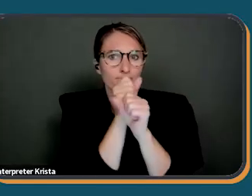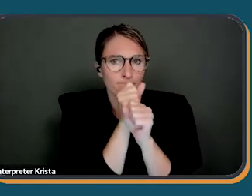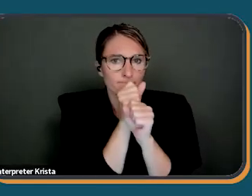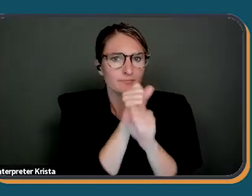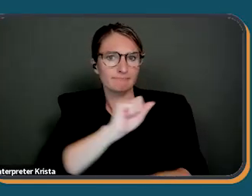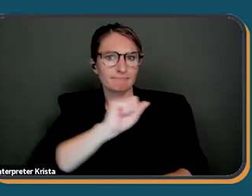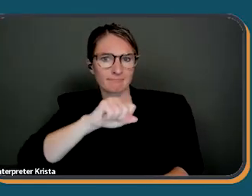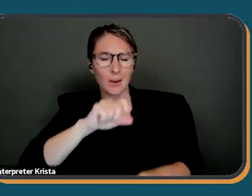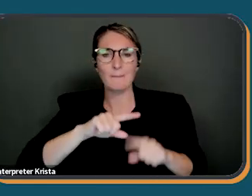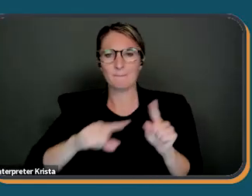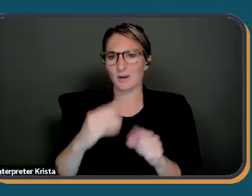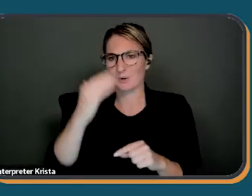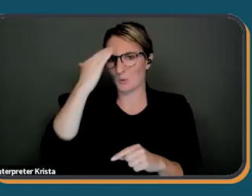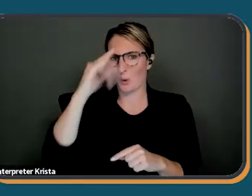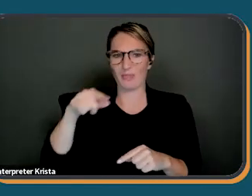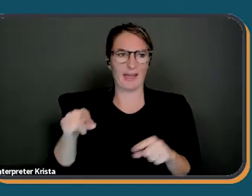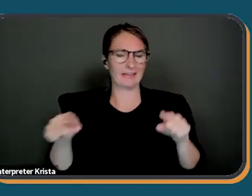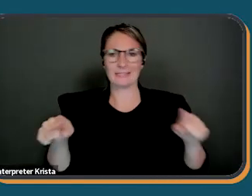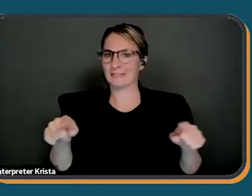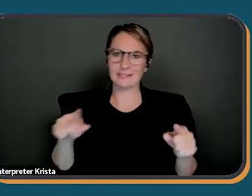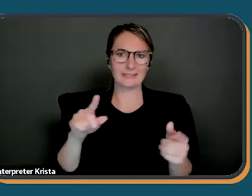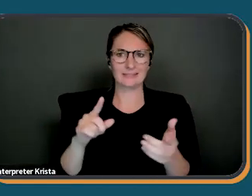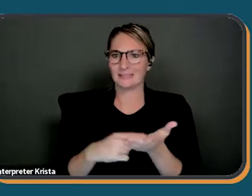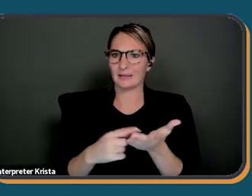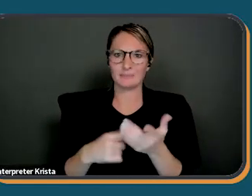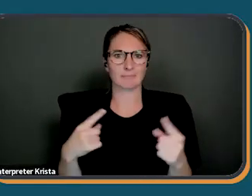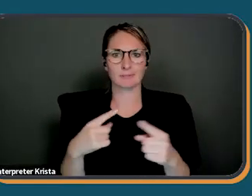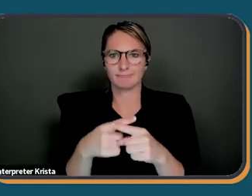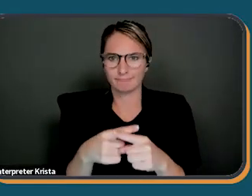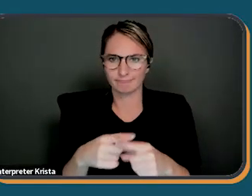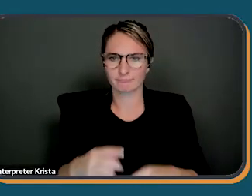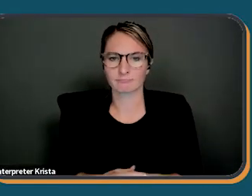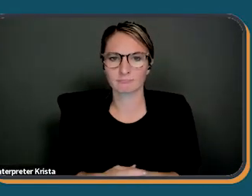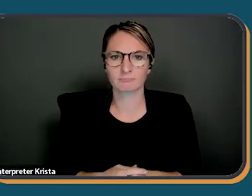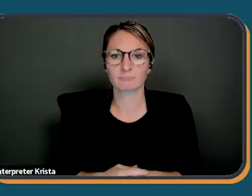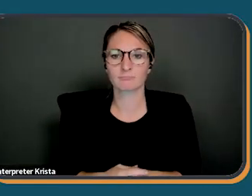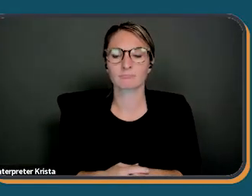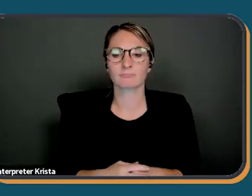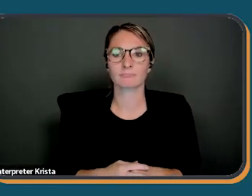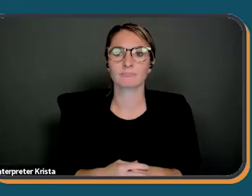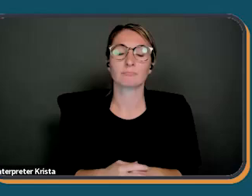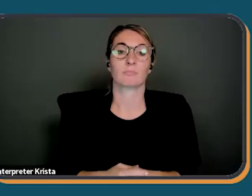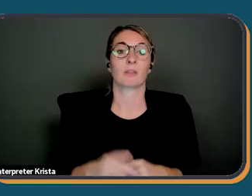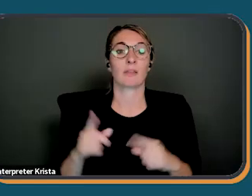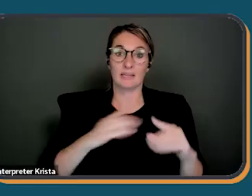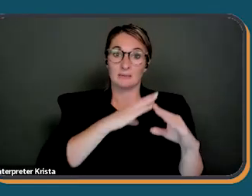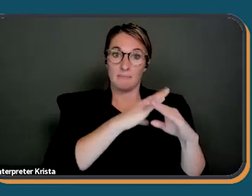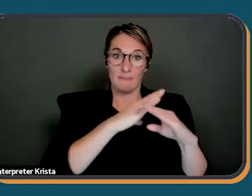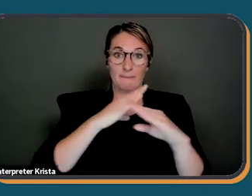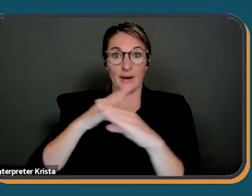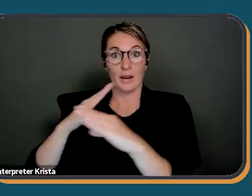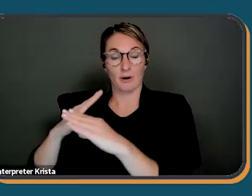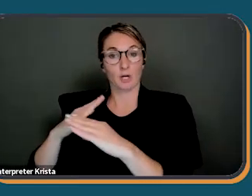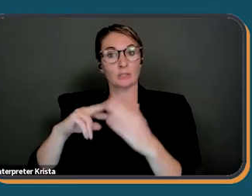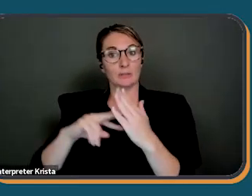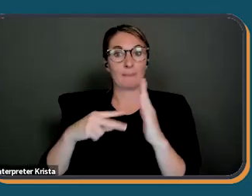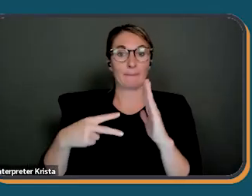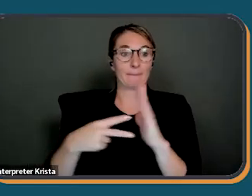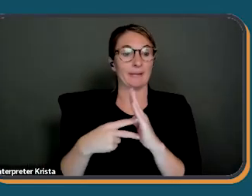it's important to be aware of that dynamic. These barriers are not necessarily mutually exclusive